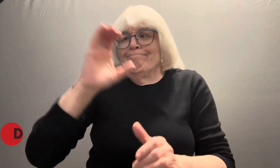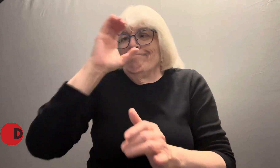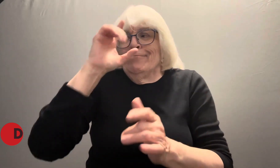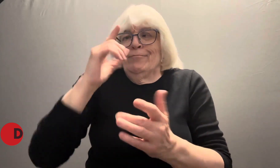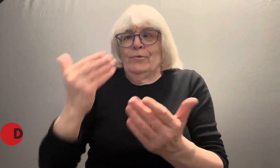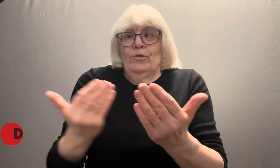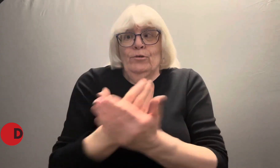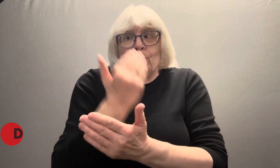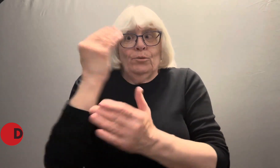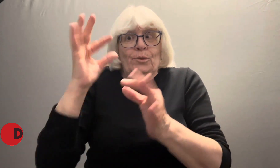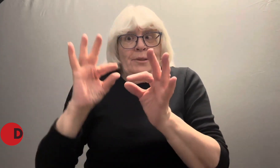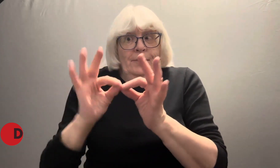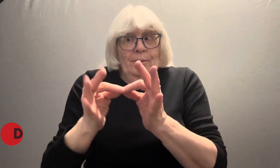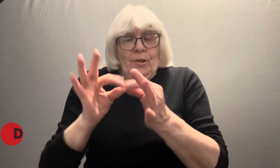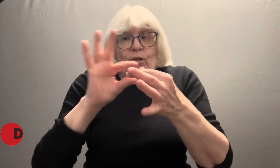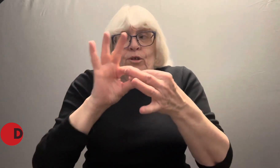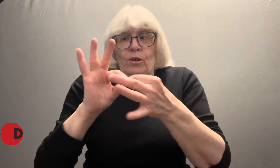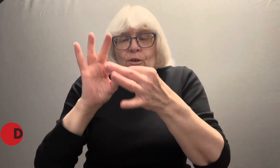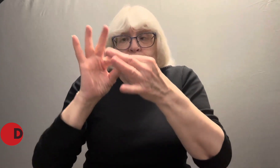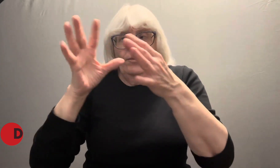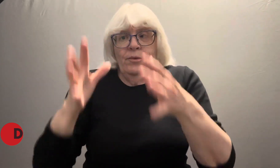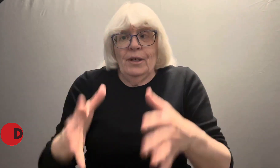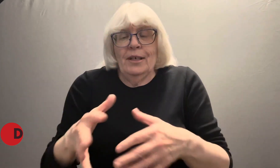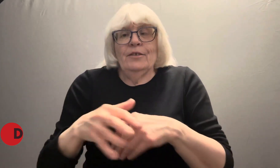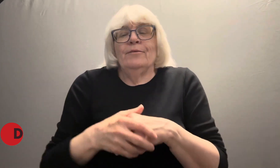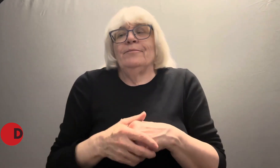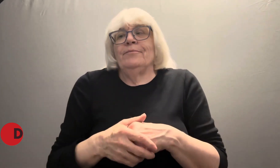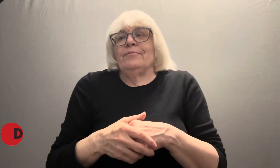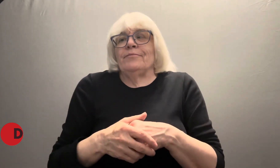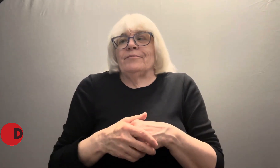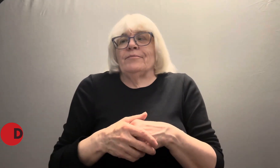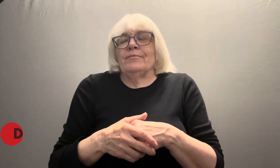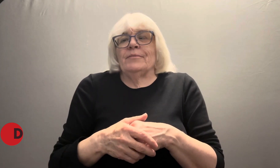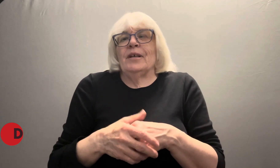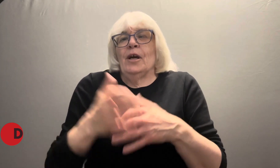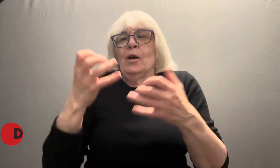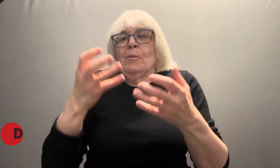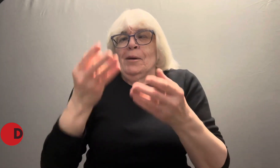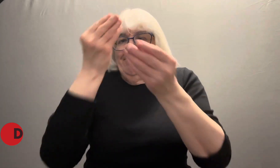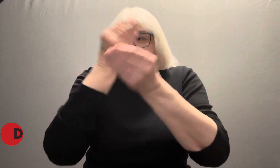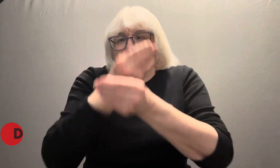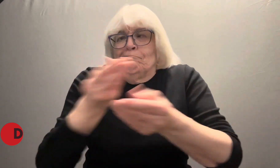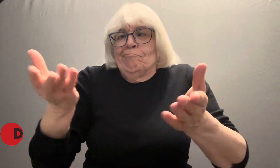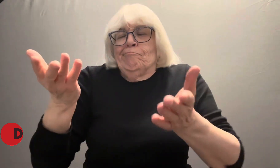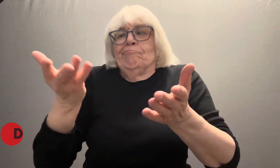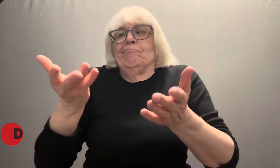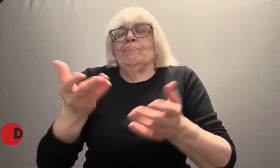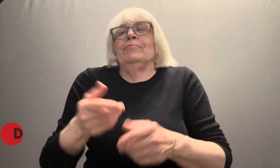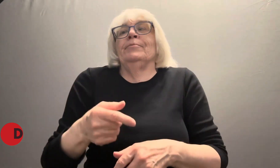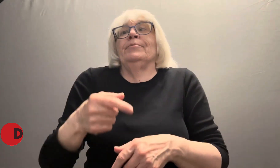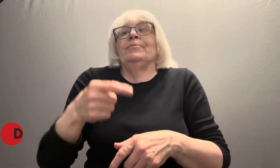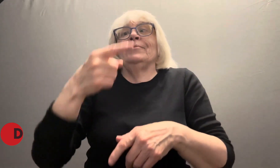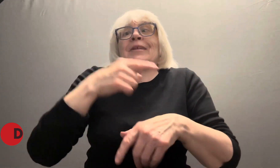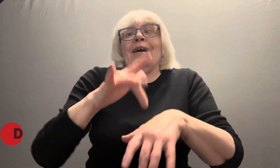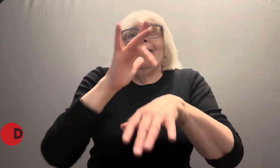a new Interpreting Coordinator. I want to inform you that interpreting